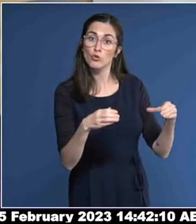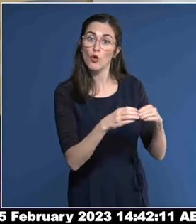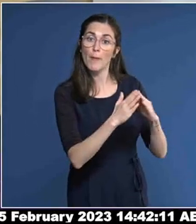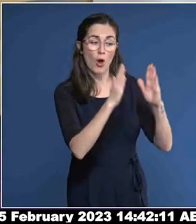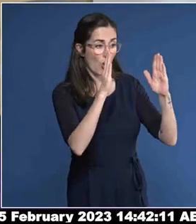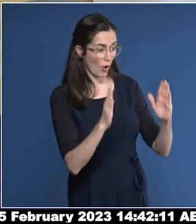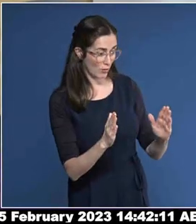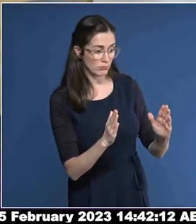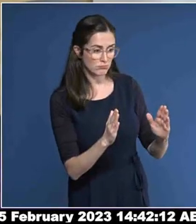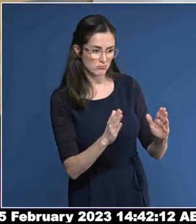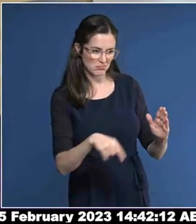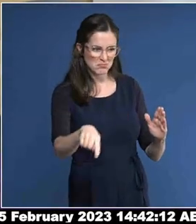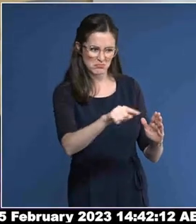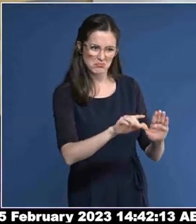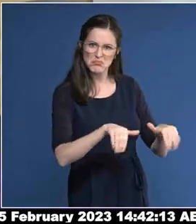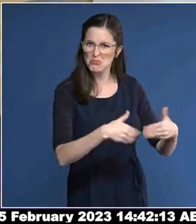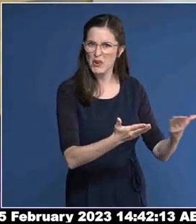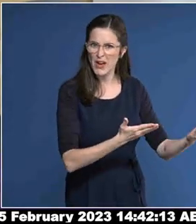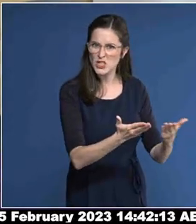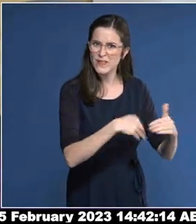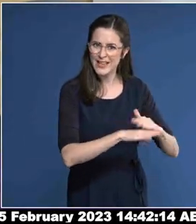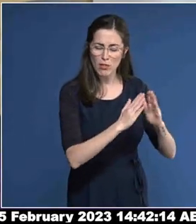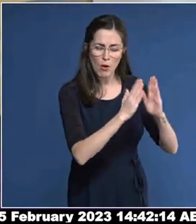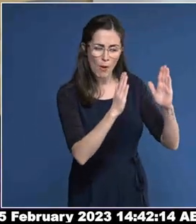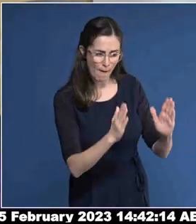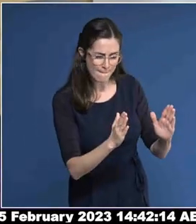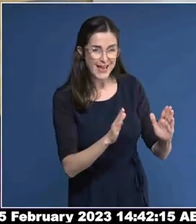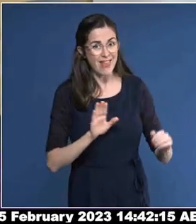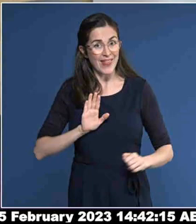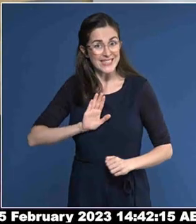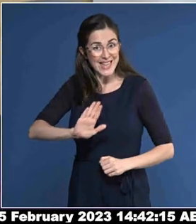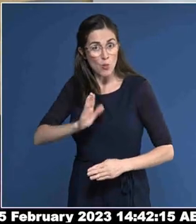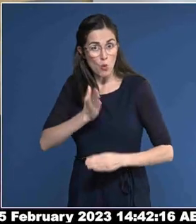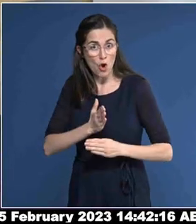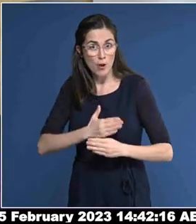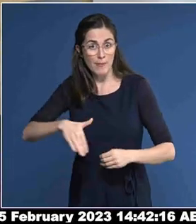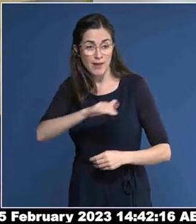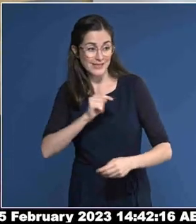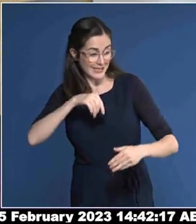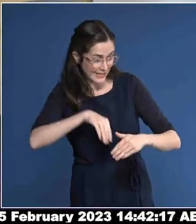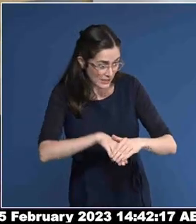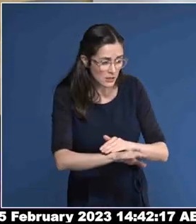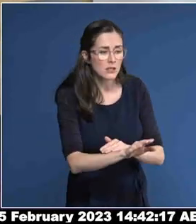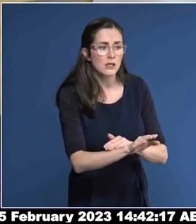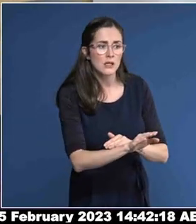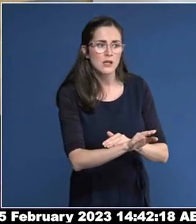provided, how do you approach the obligations for support workers in relation to sexual harassment?